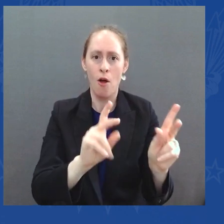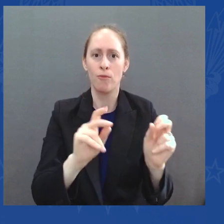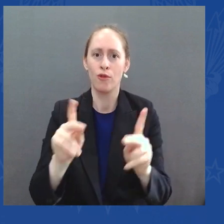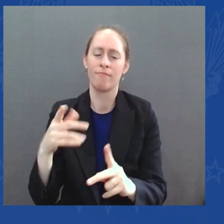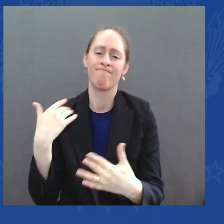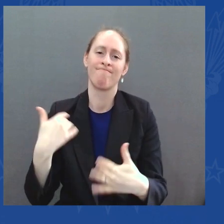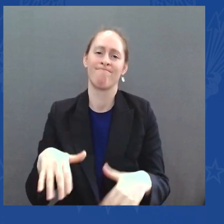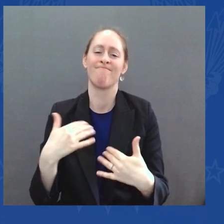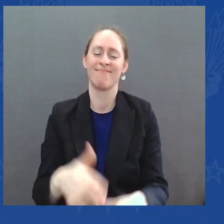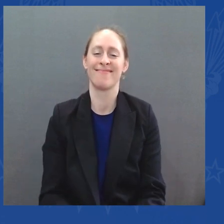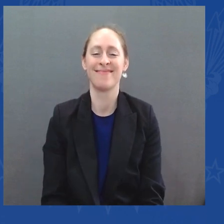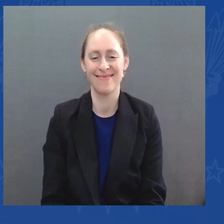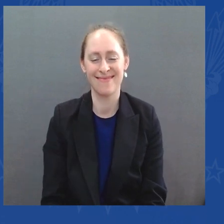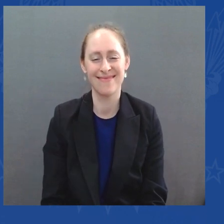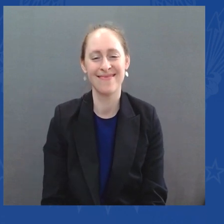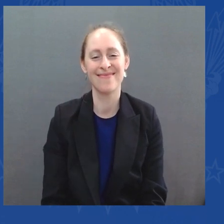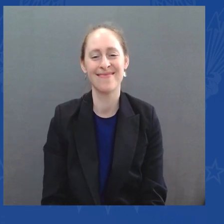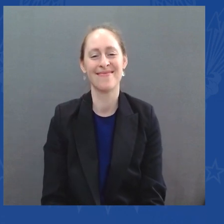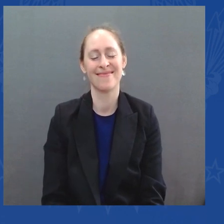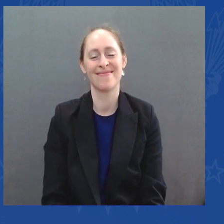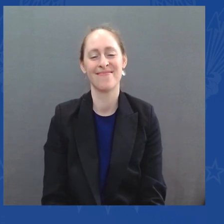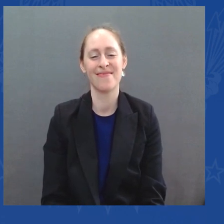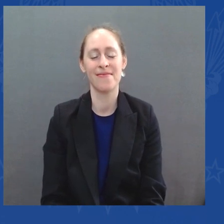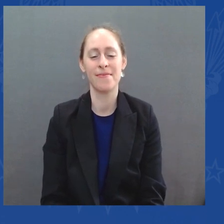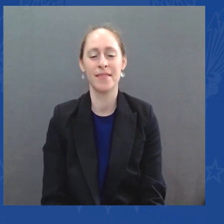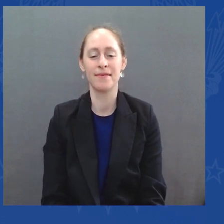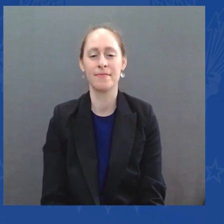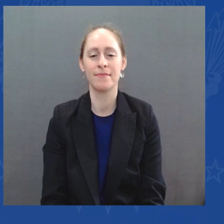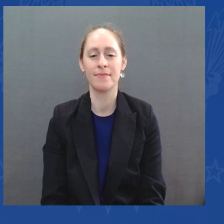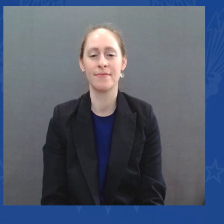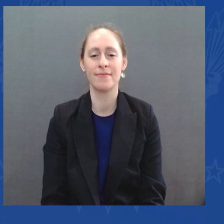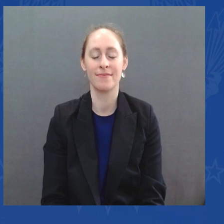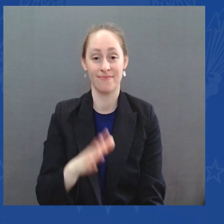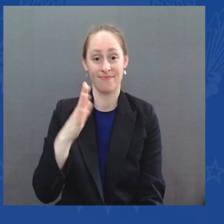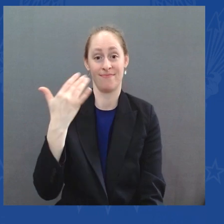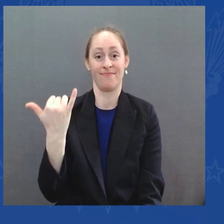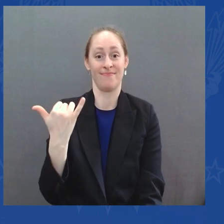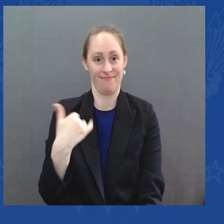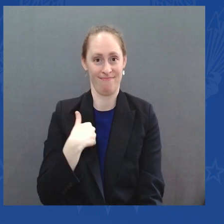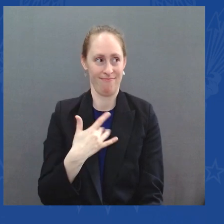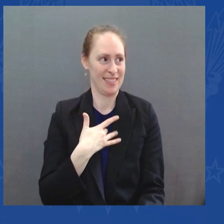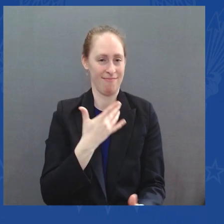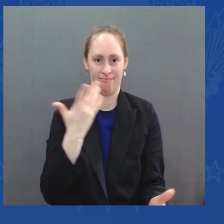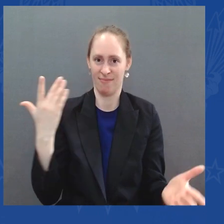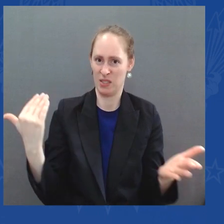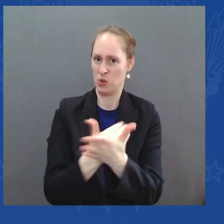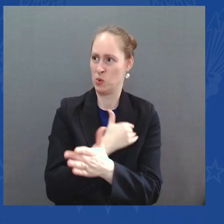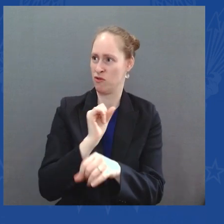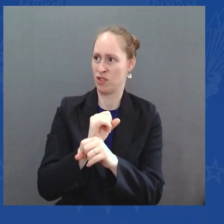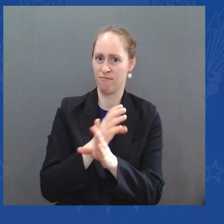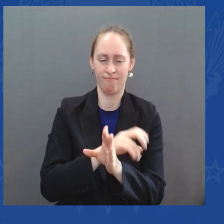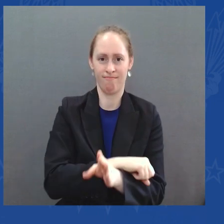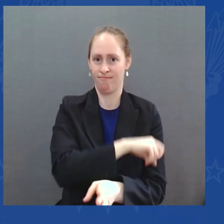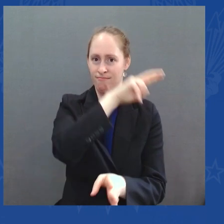I feel like I leaped into this new career and I'm so happy that I did. I hope that I can be an inspiration to other women